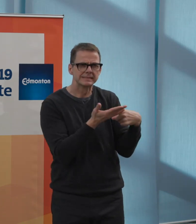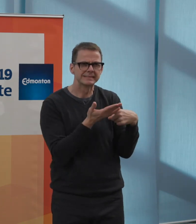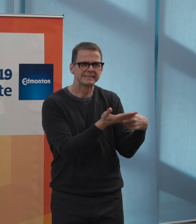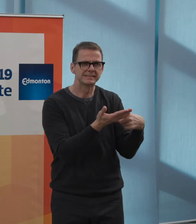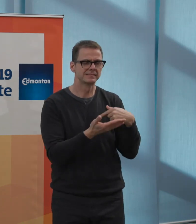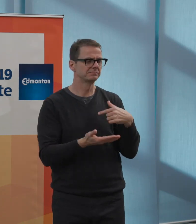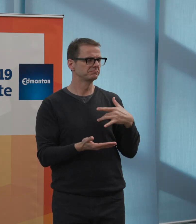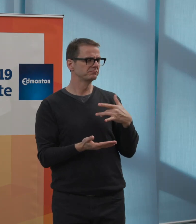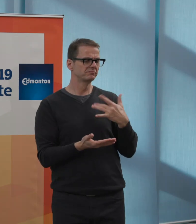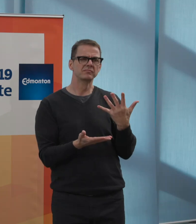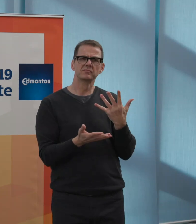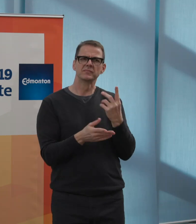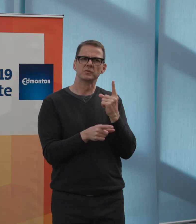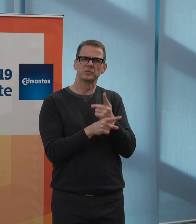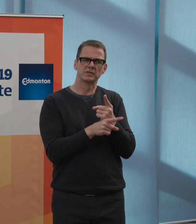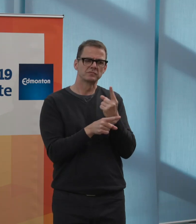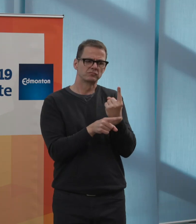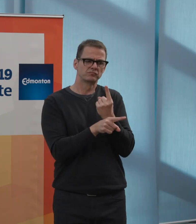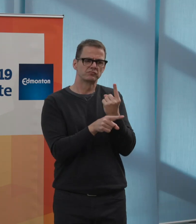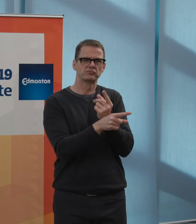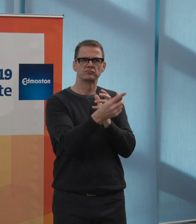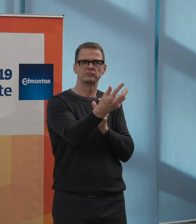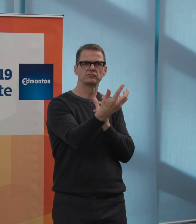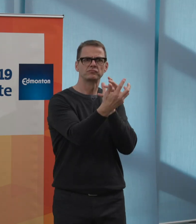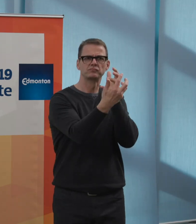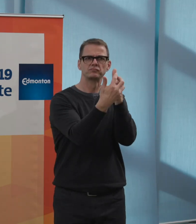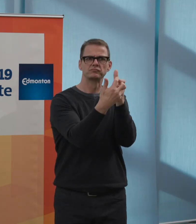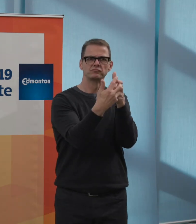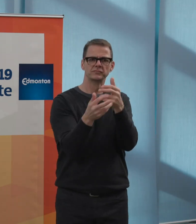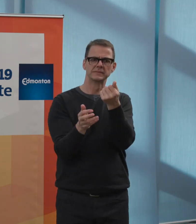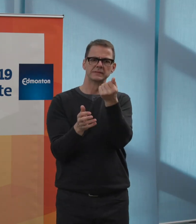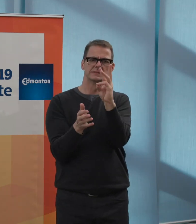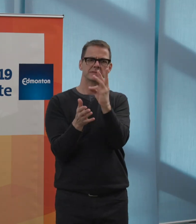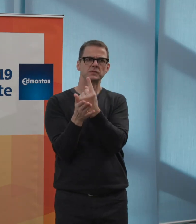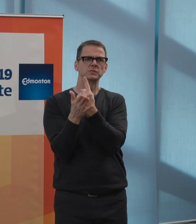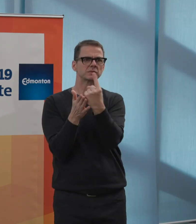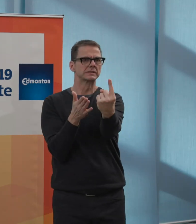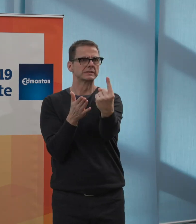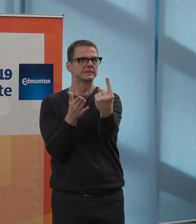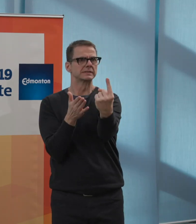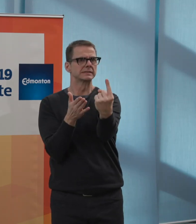going through this difficult time and as I mentioned earlier that if there is